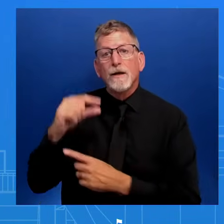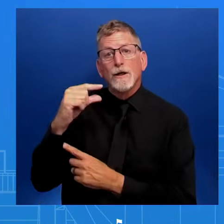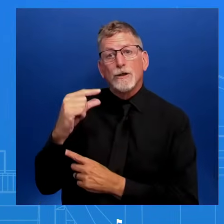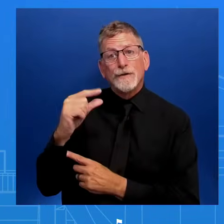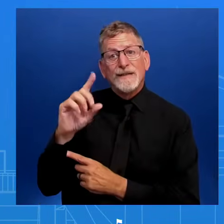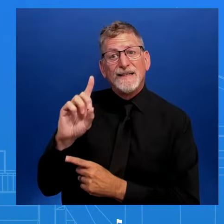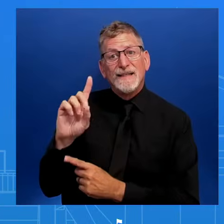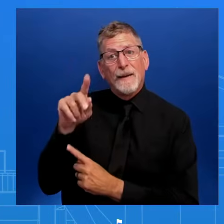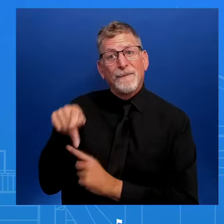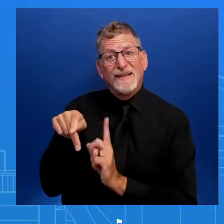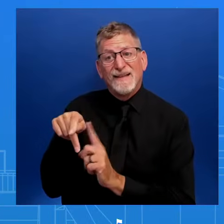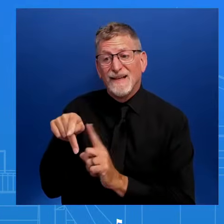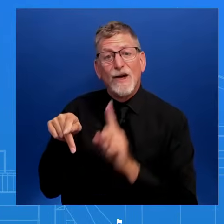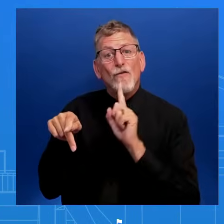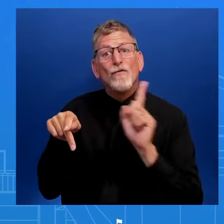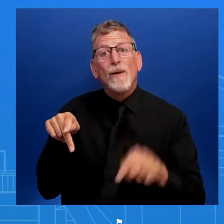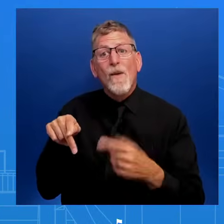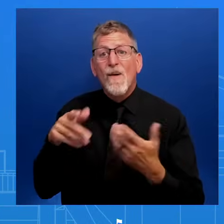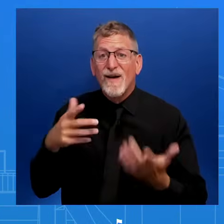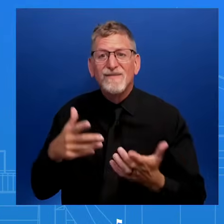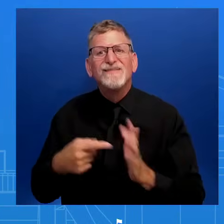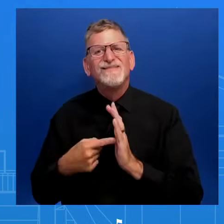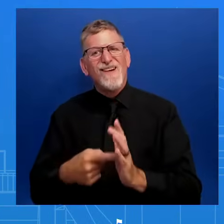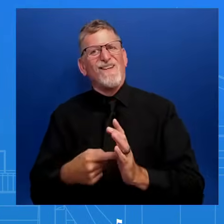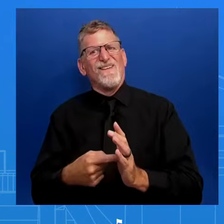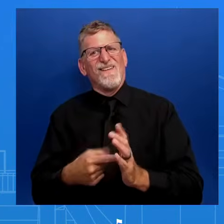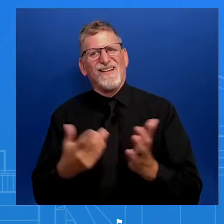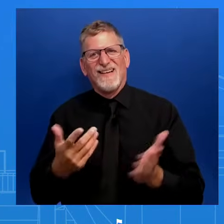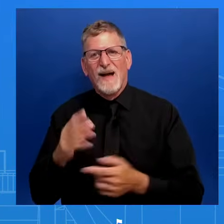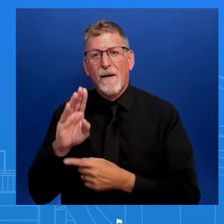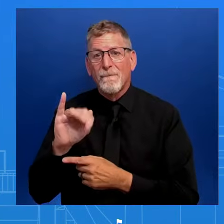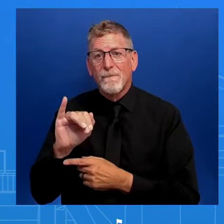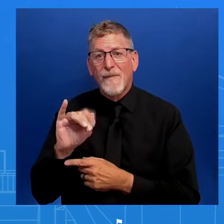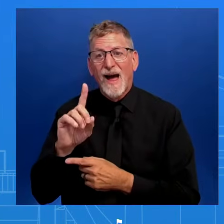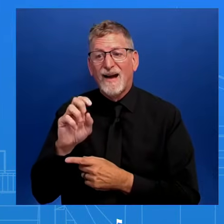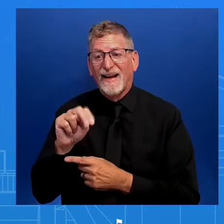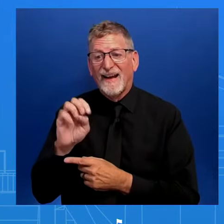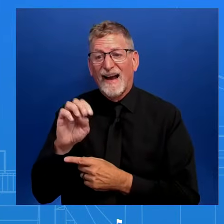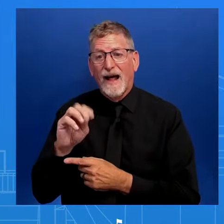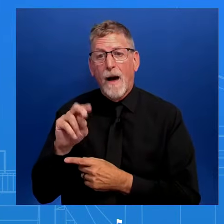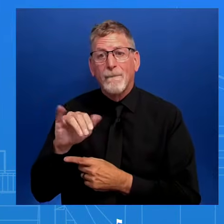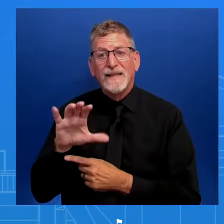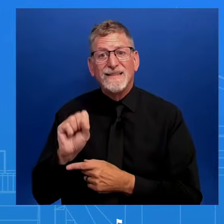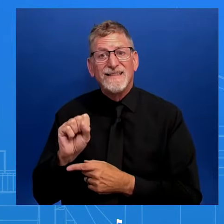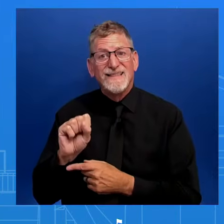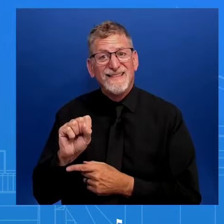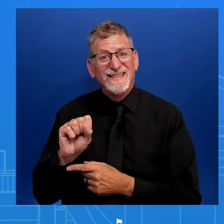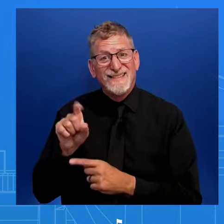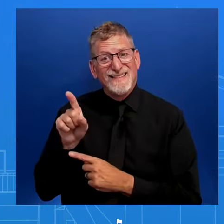we have promoted responsible actions to protect public health, safety, and -- and security when confronted by challenges